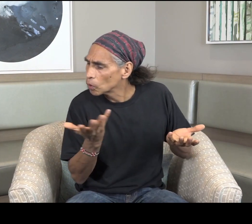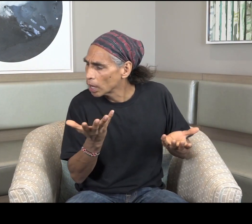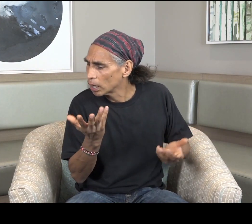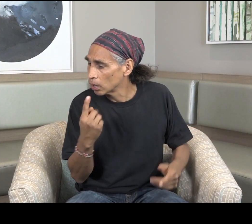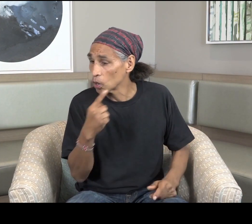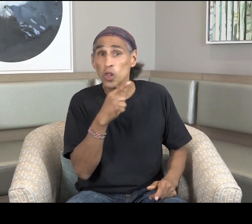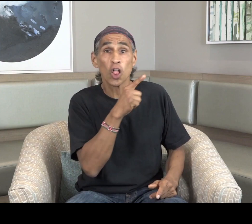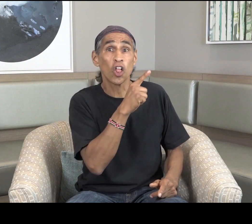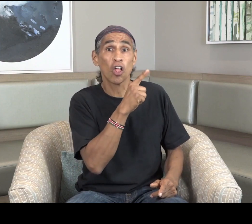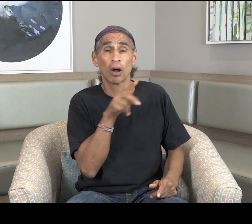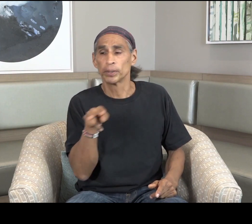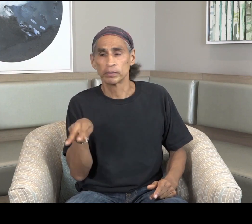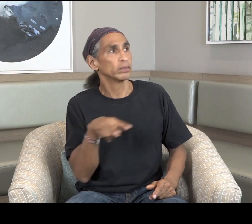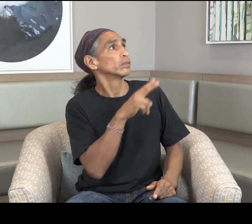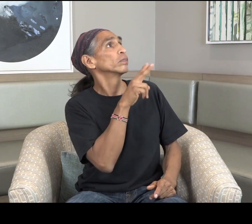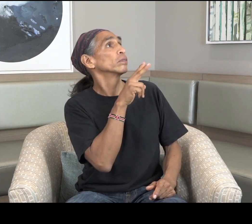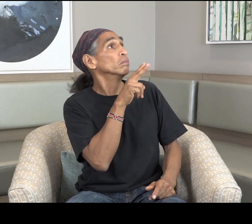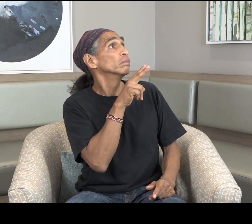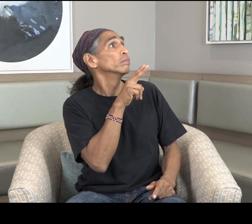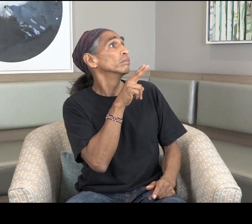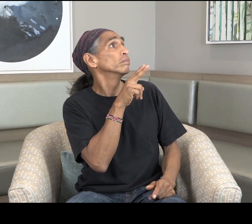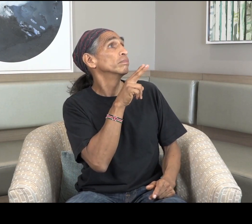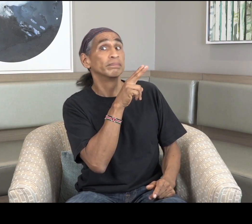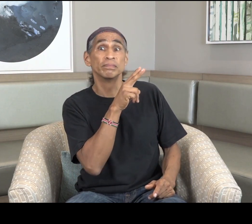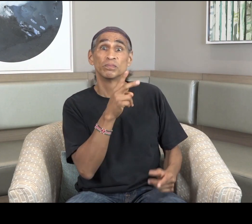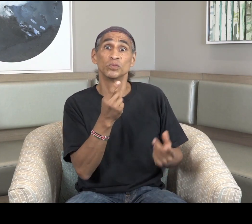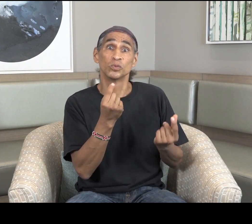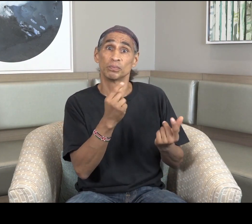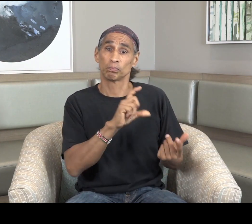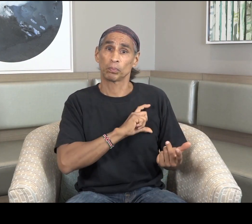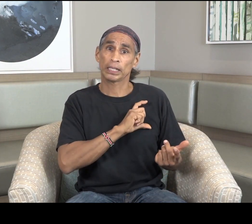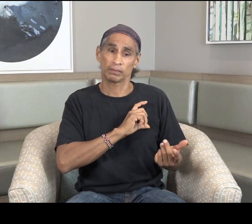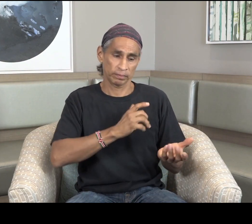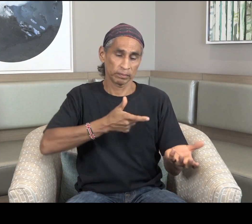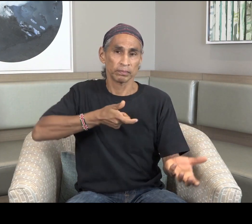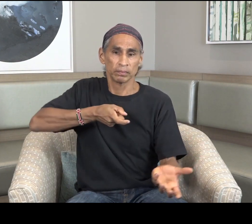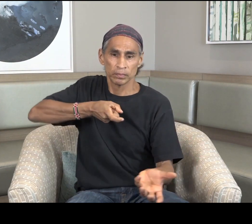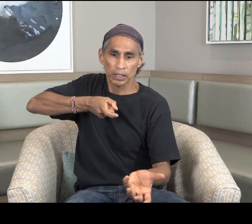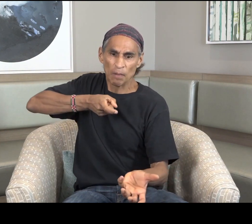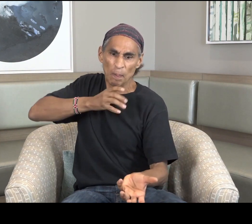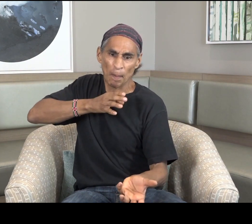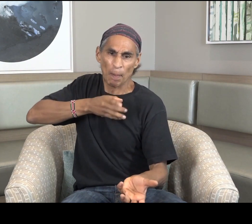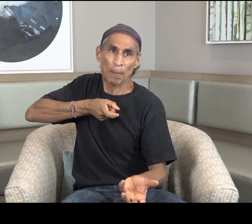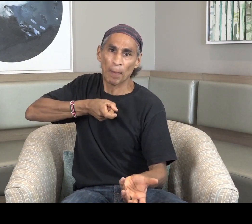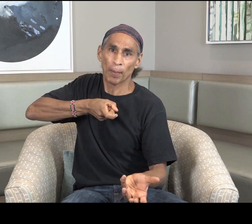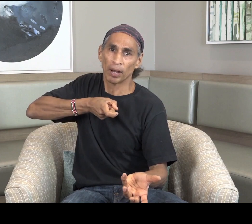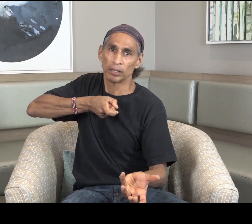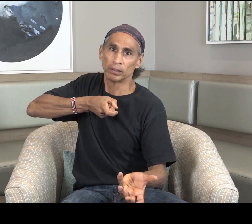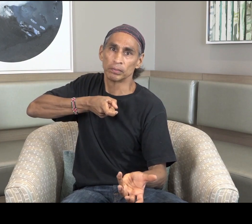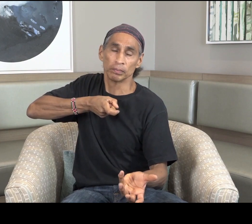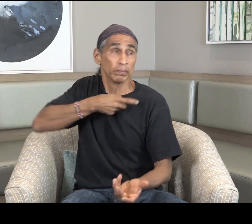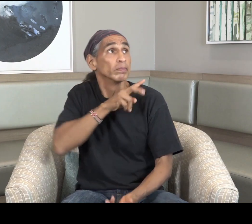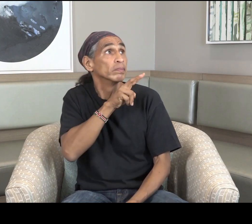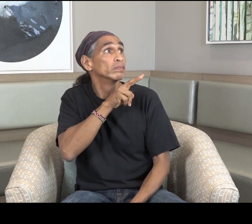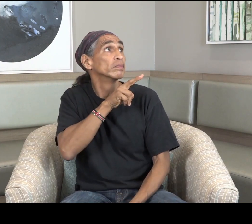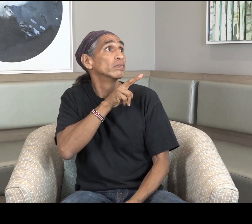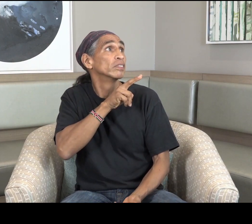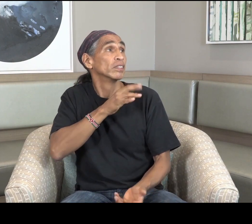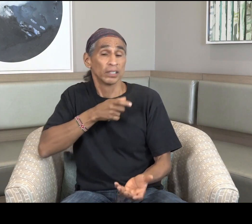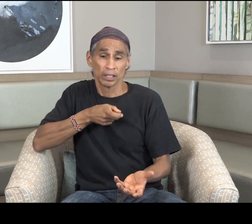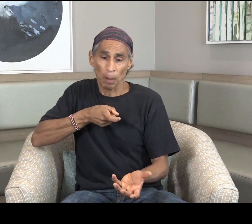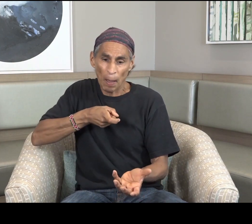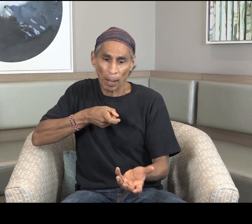So, once we looked around